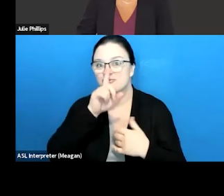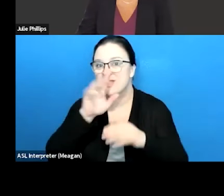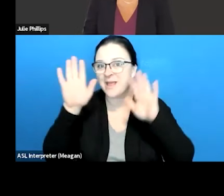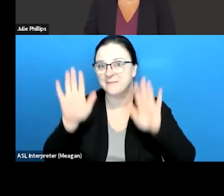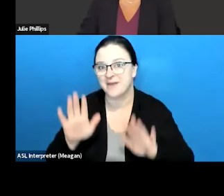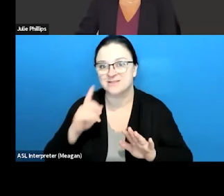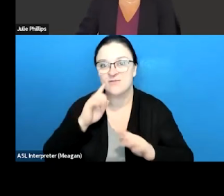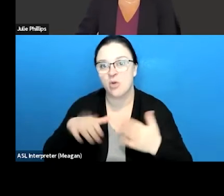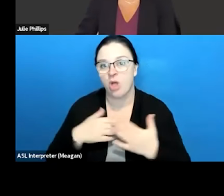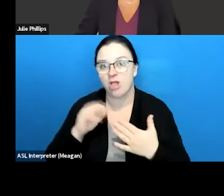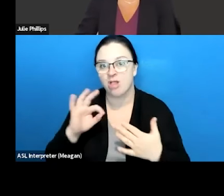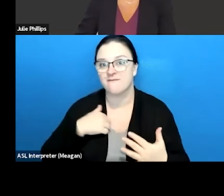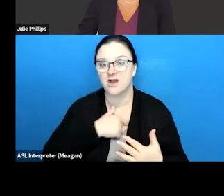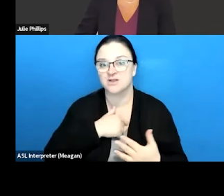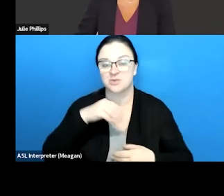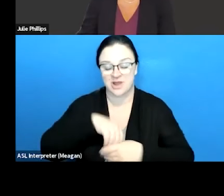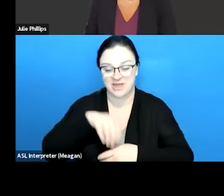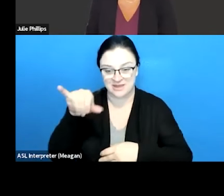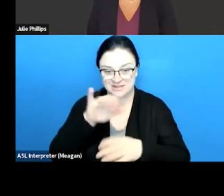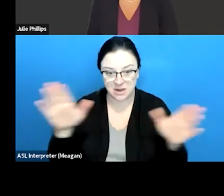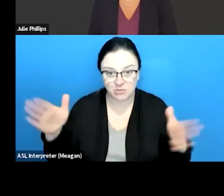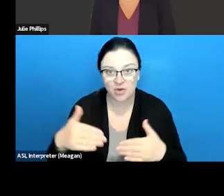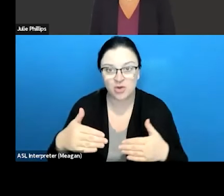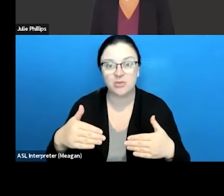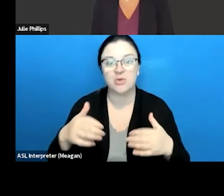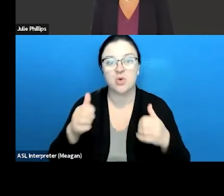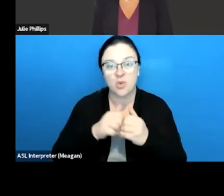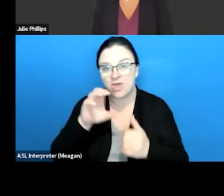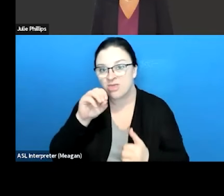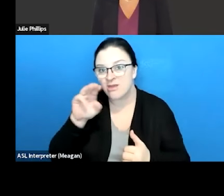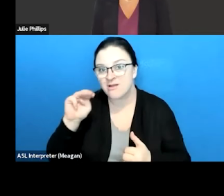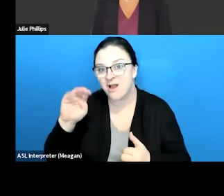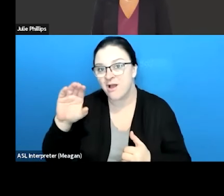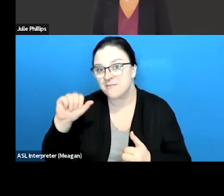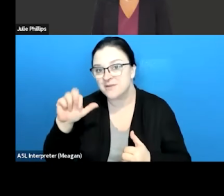for all of us to be in the same room with CommCare and walking through and discussing this